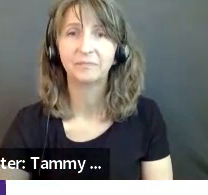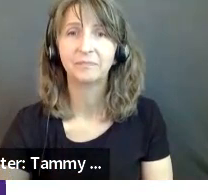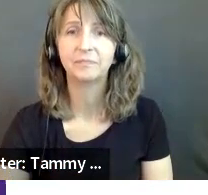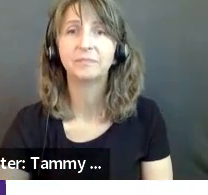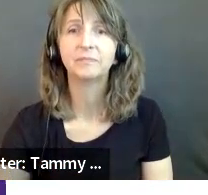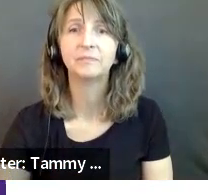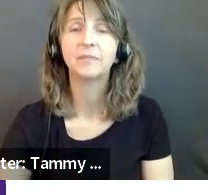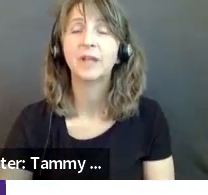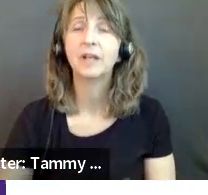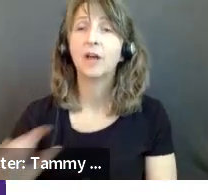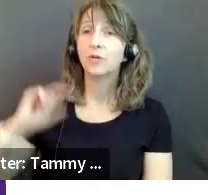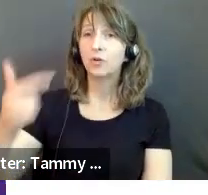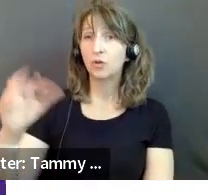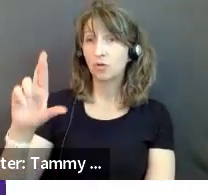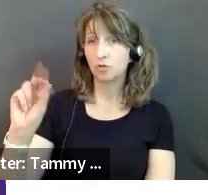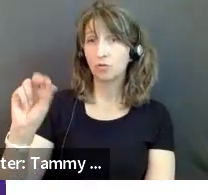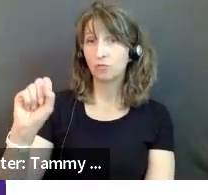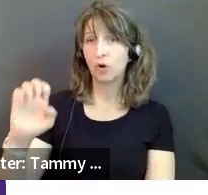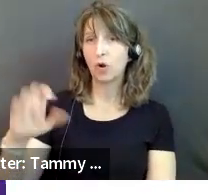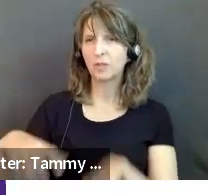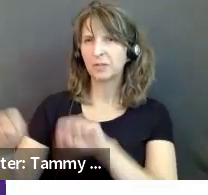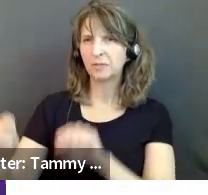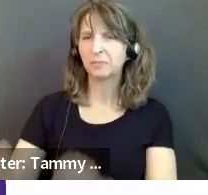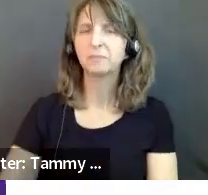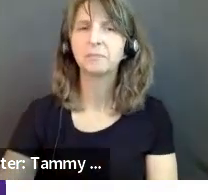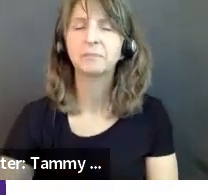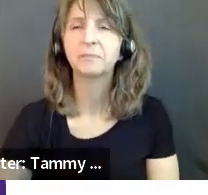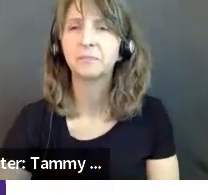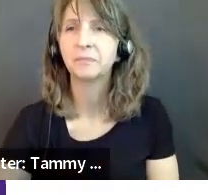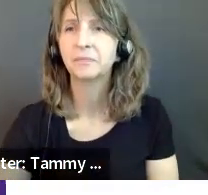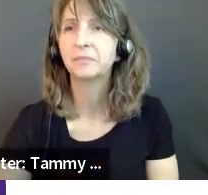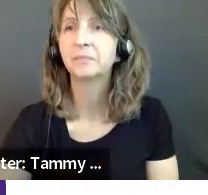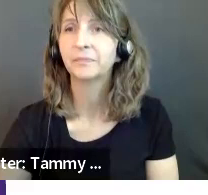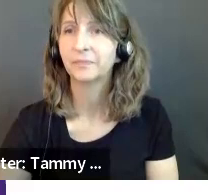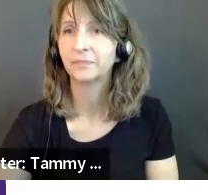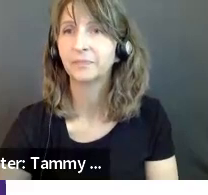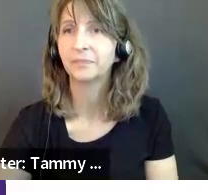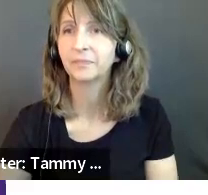Rose, you're up. I'll go ahead and let you go ahead and take this portion of the presentation. Okay, good morning. Oops.